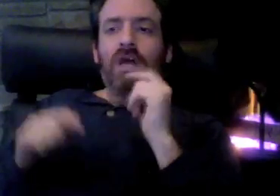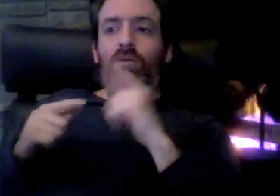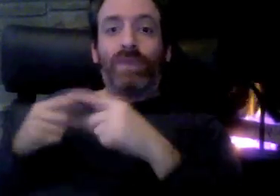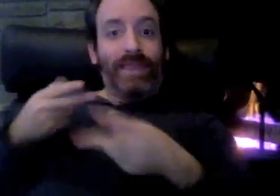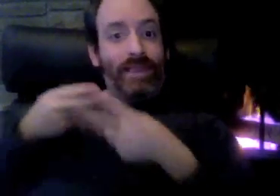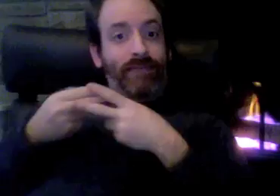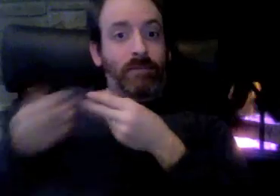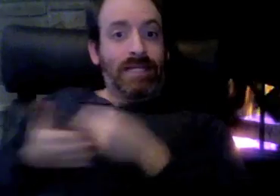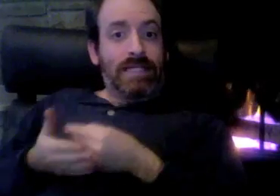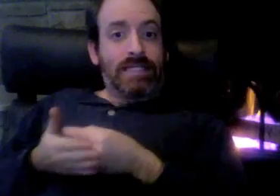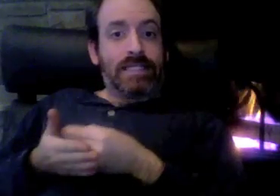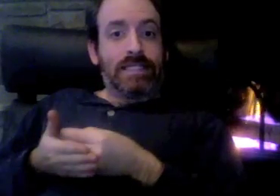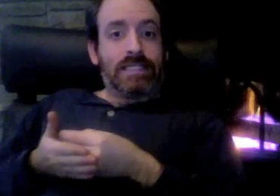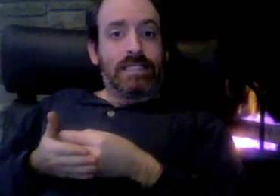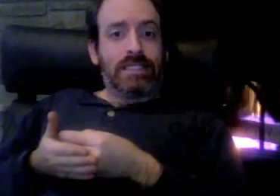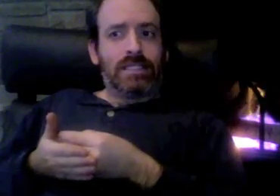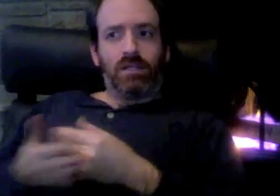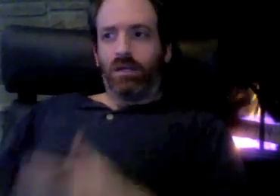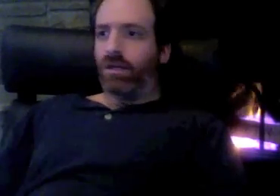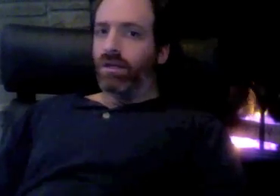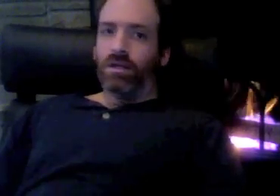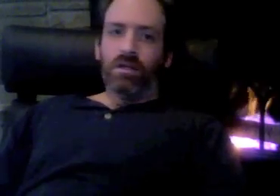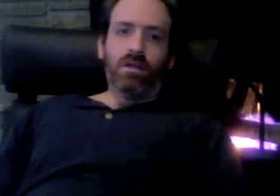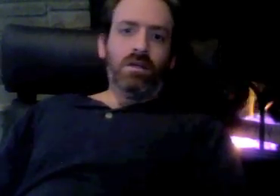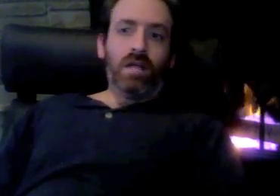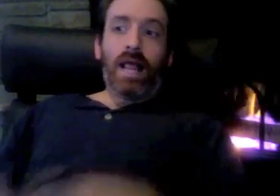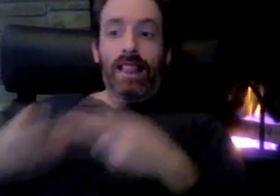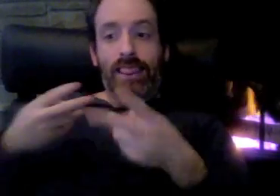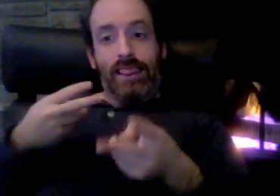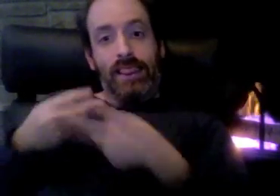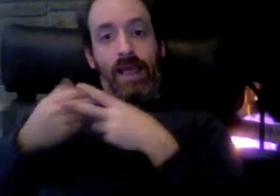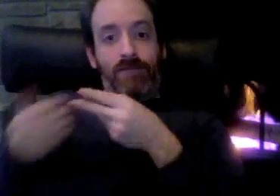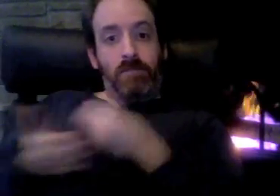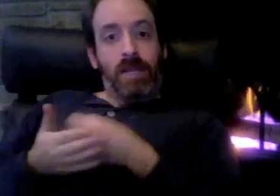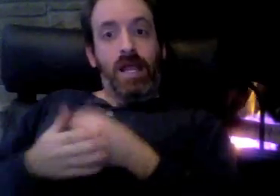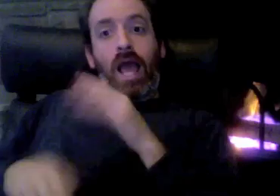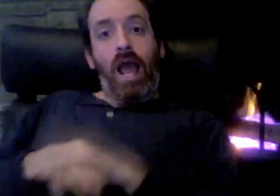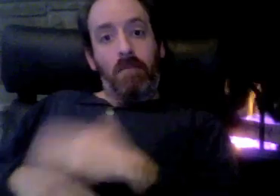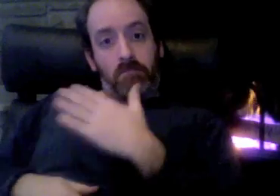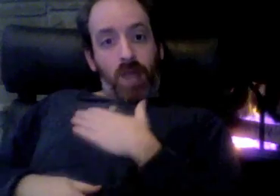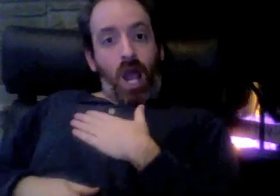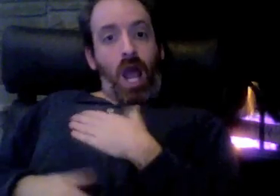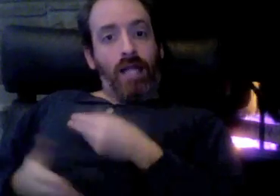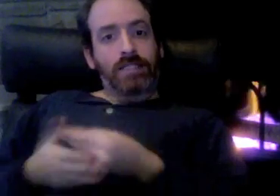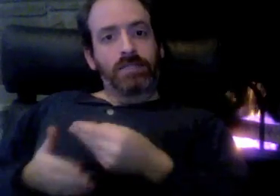better interpreters, etc. People at FCC are trying to find ways to save some money. To save money based on my expense is not the